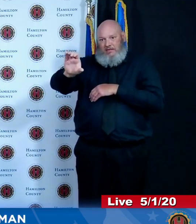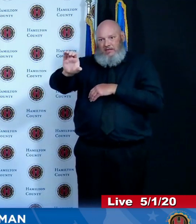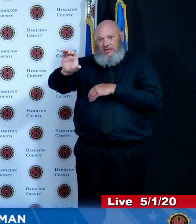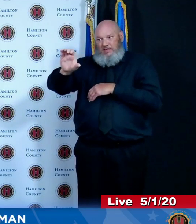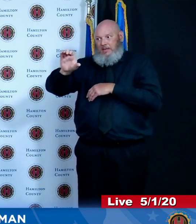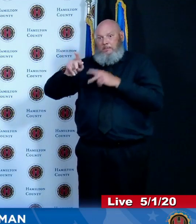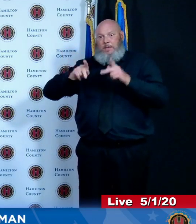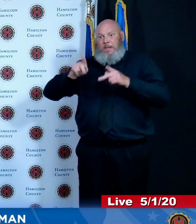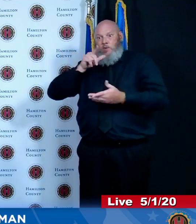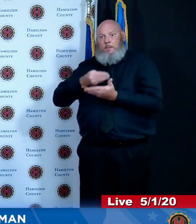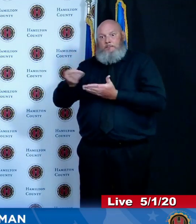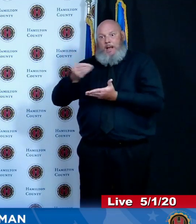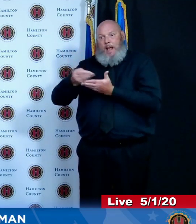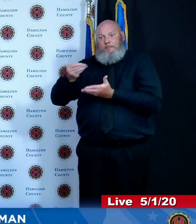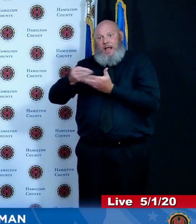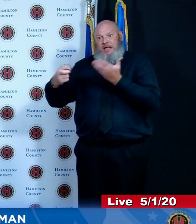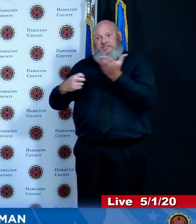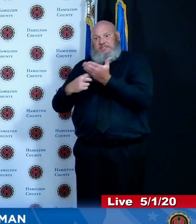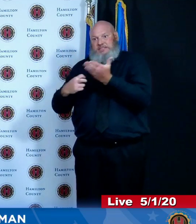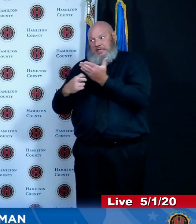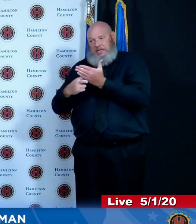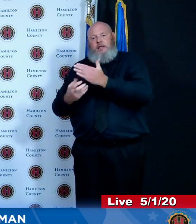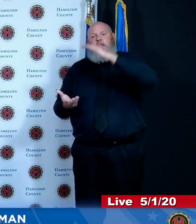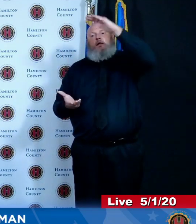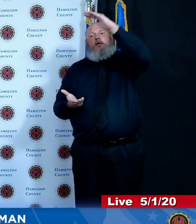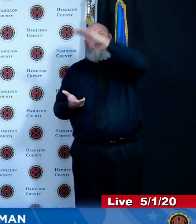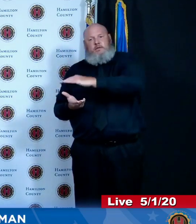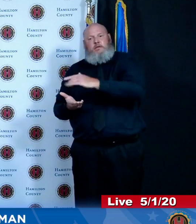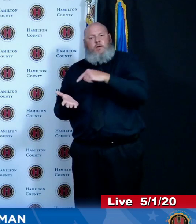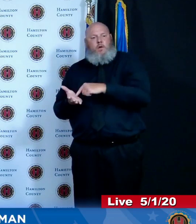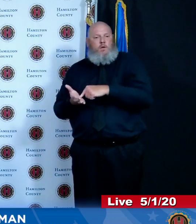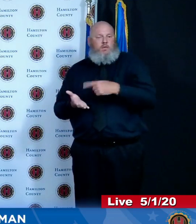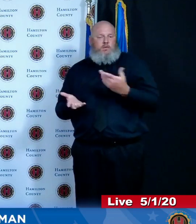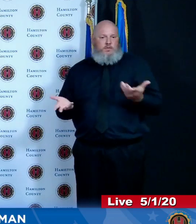can't I can't predict what August will look like here in Hamilton County I do